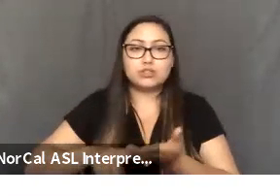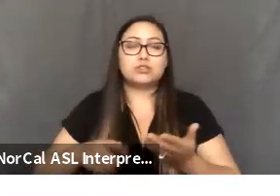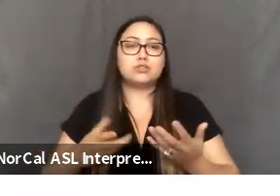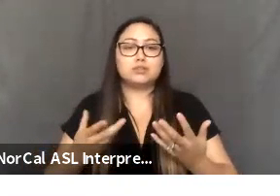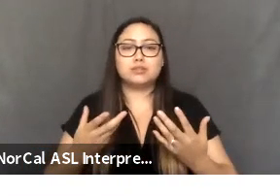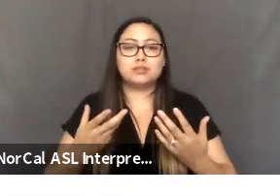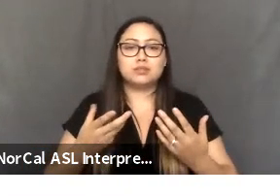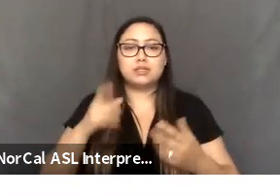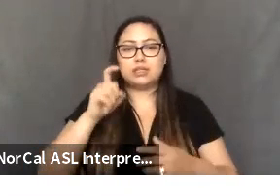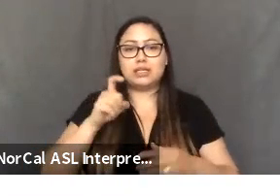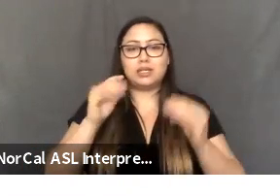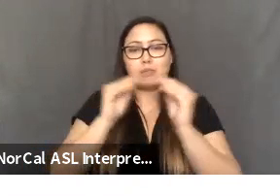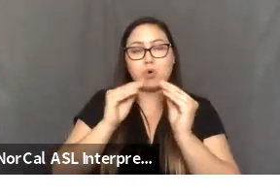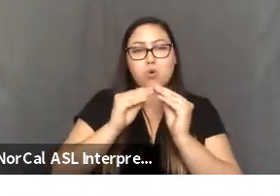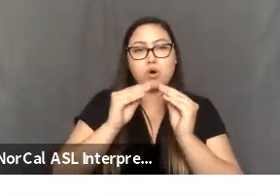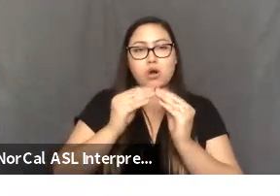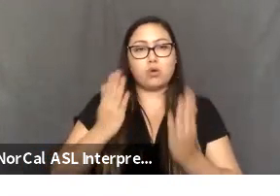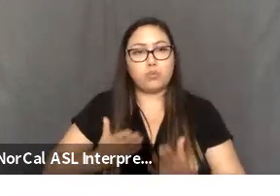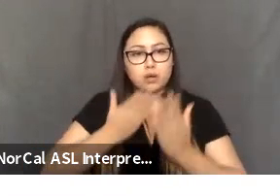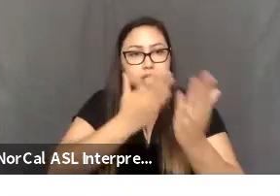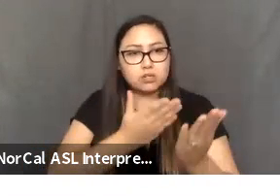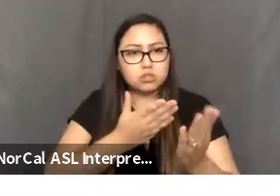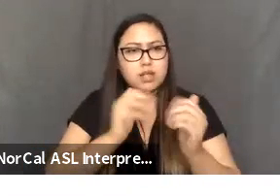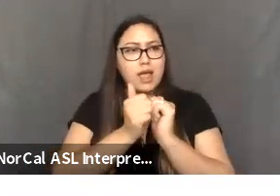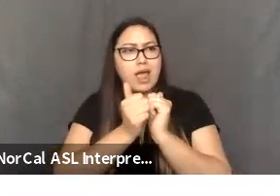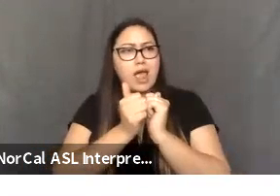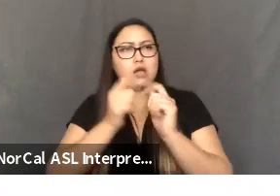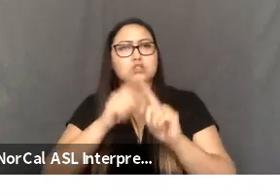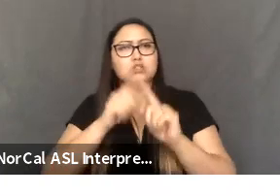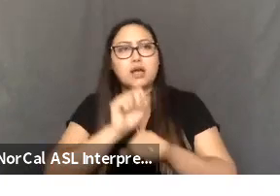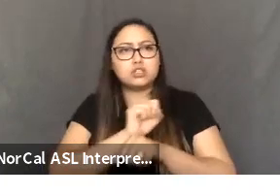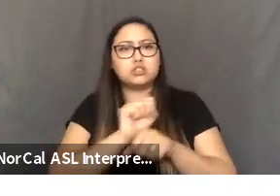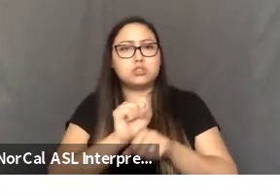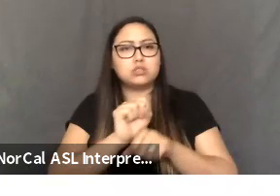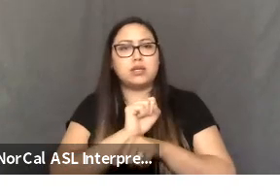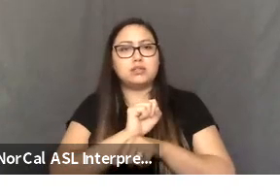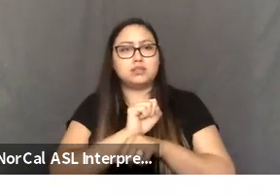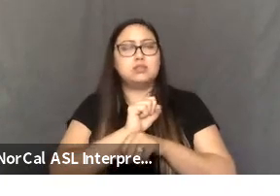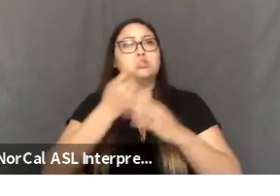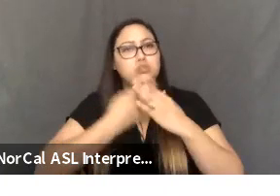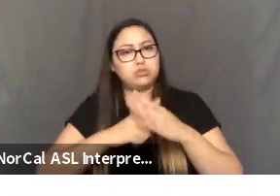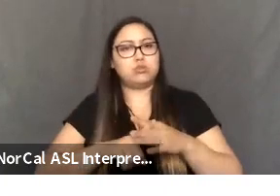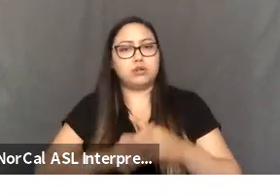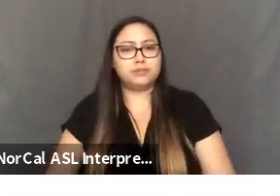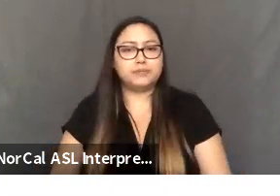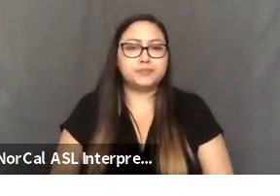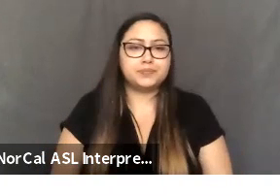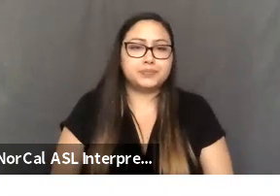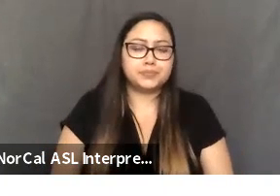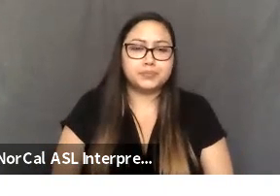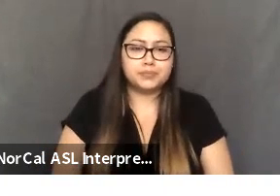recommendations and standards on how to actually roll this out. So one participant reported,